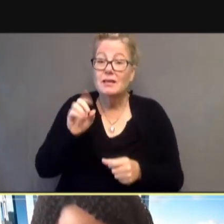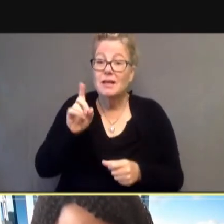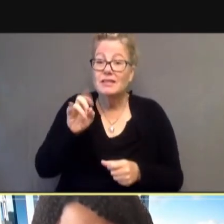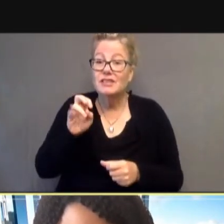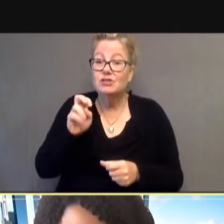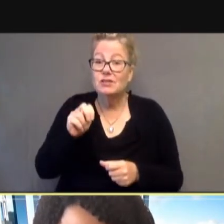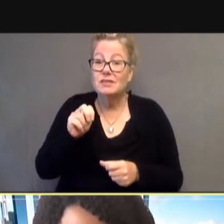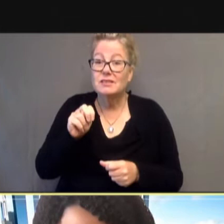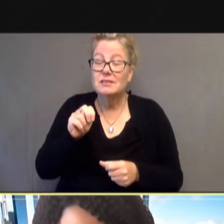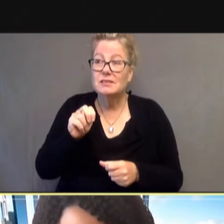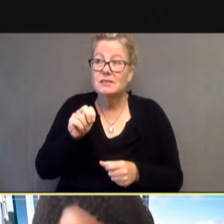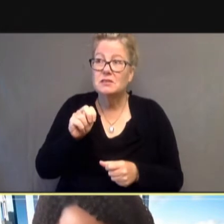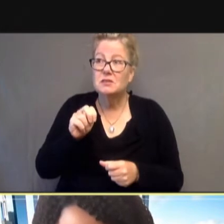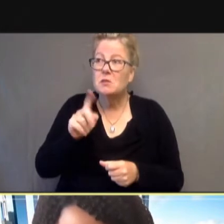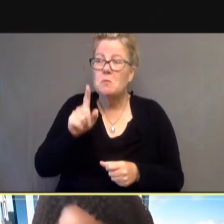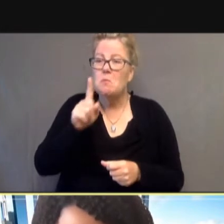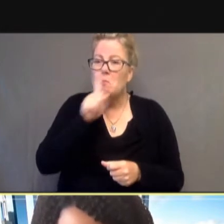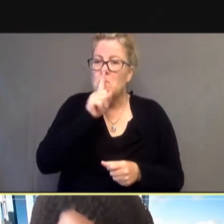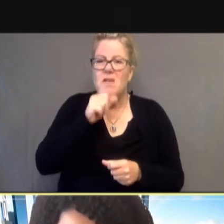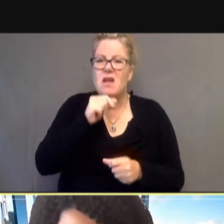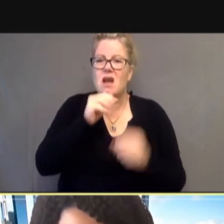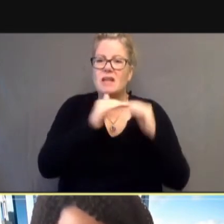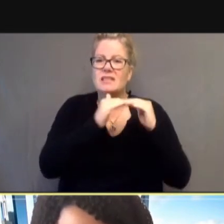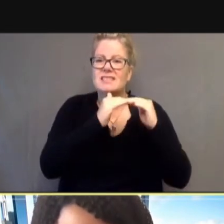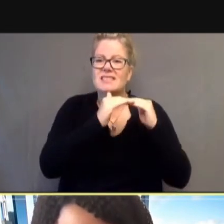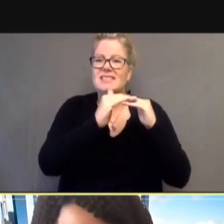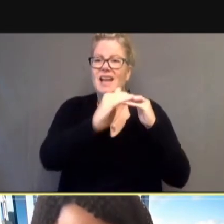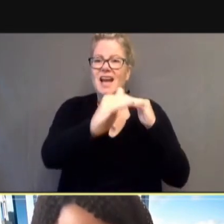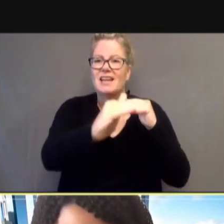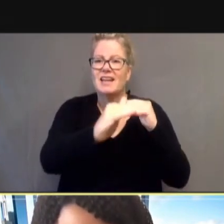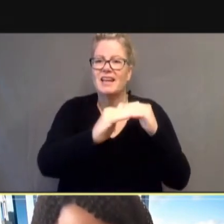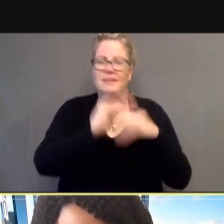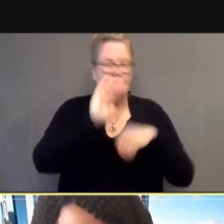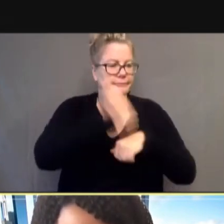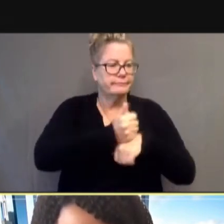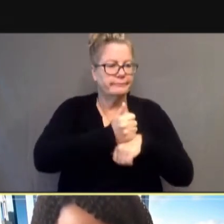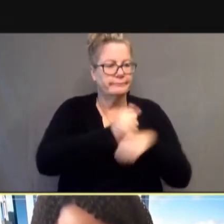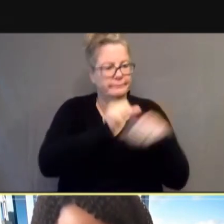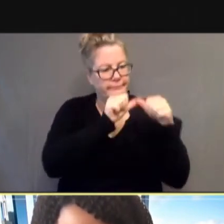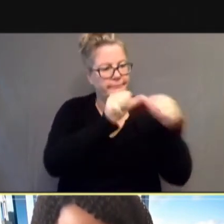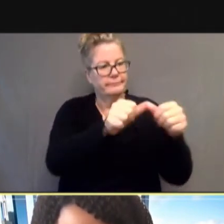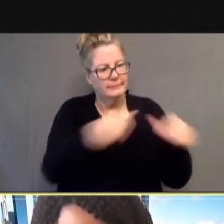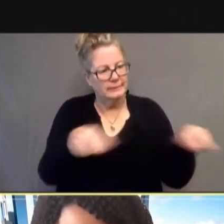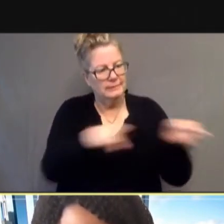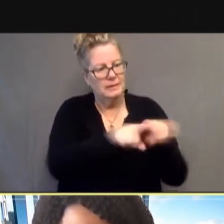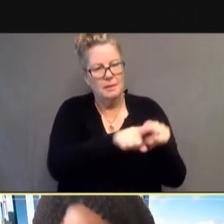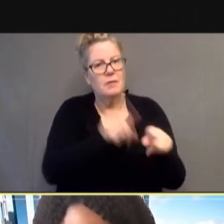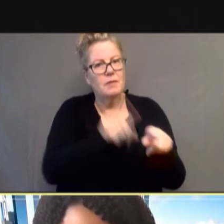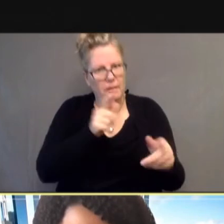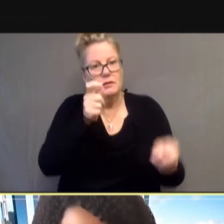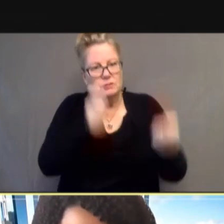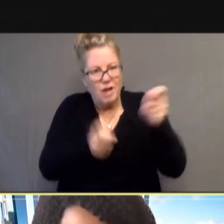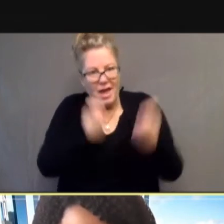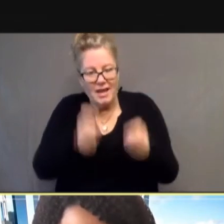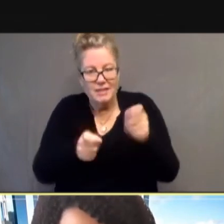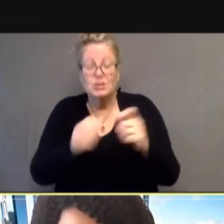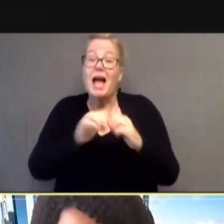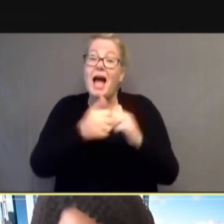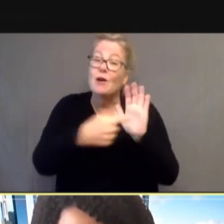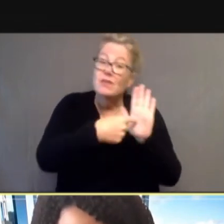not static, they're subject to change. Sometimes the presentation will be worse or more limiting.